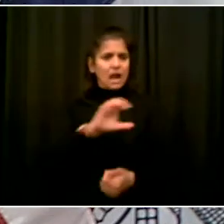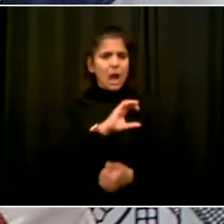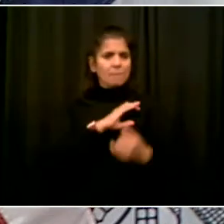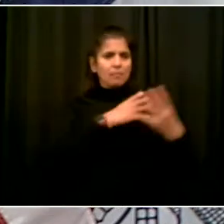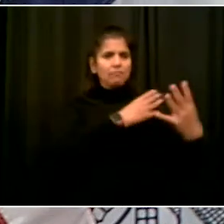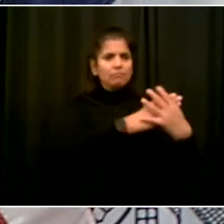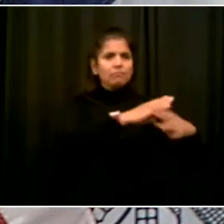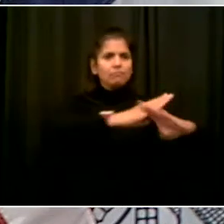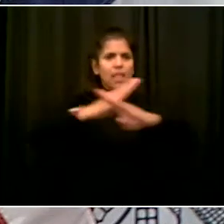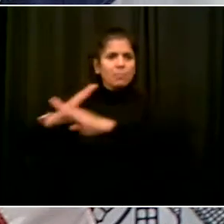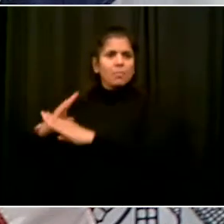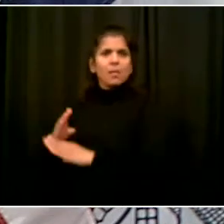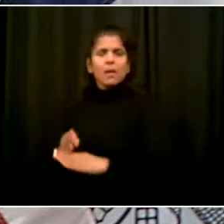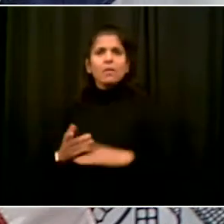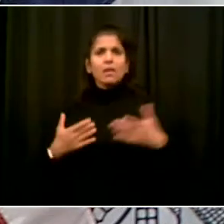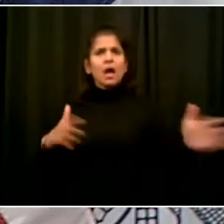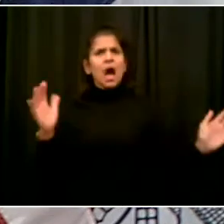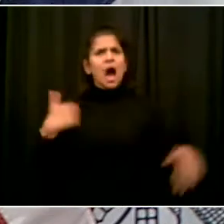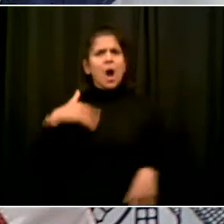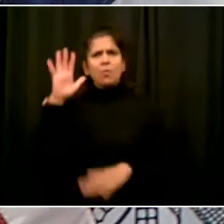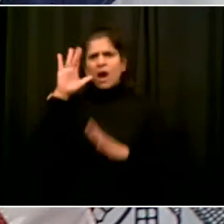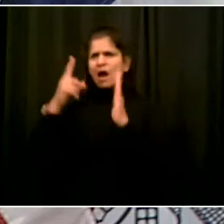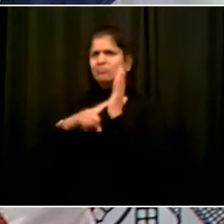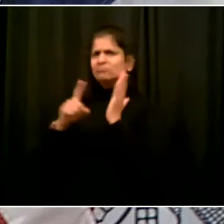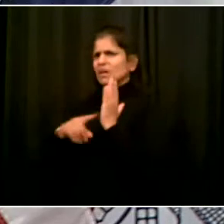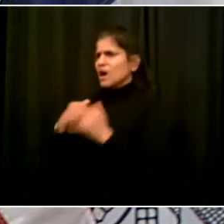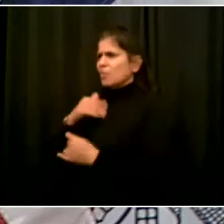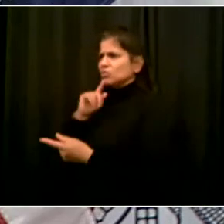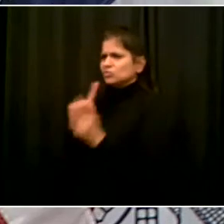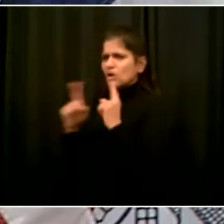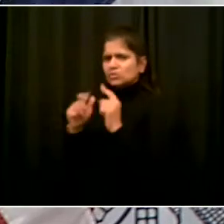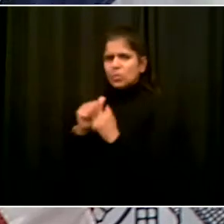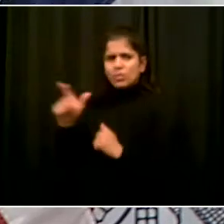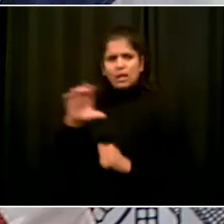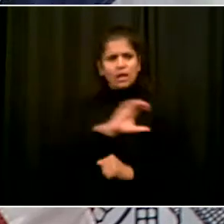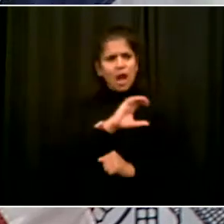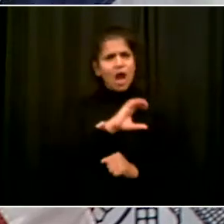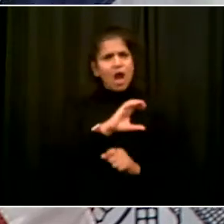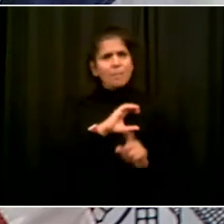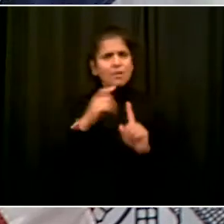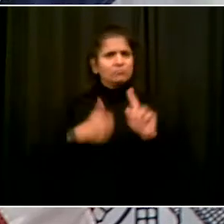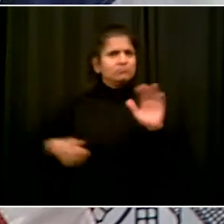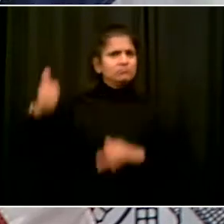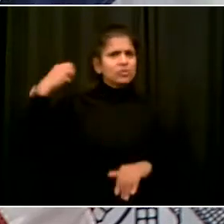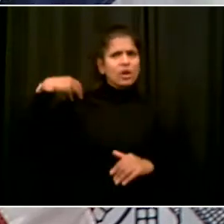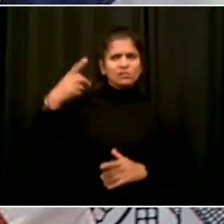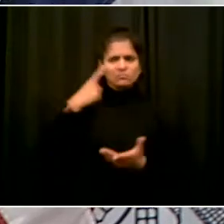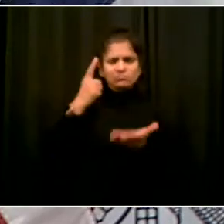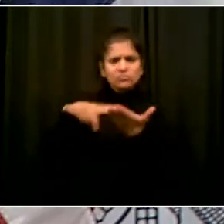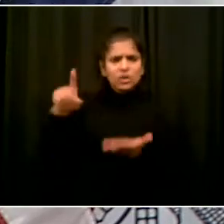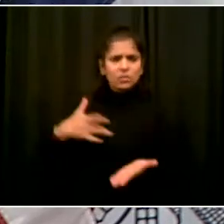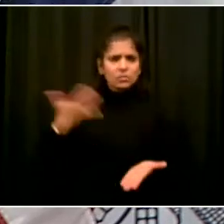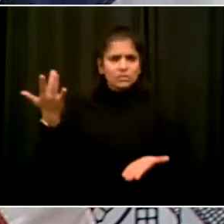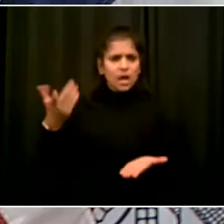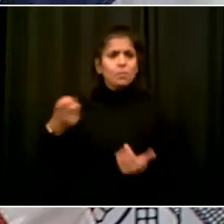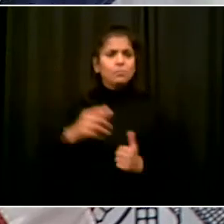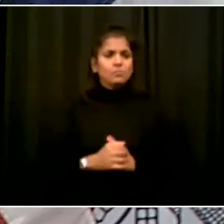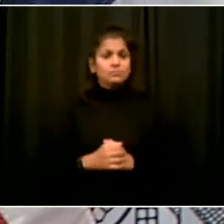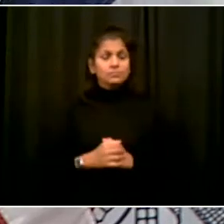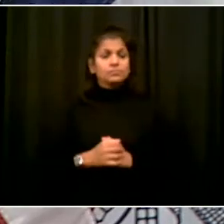WAS TO CONTINUALLY REDUCE THE USE THE BARRICADES.